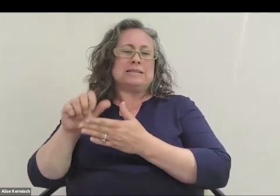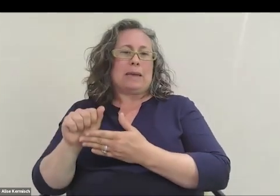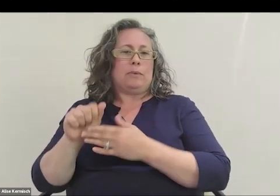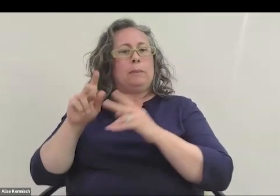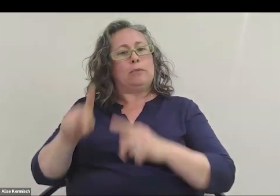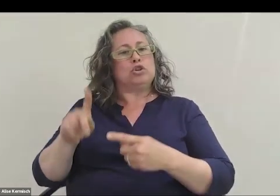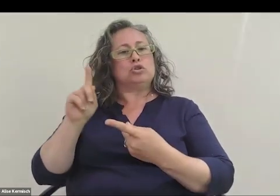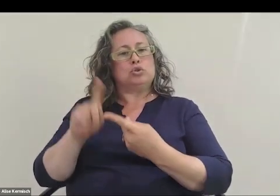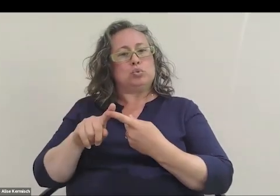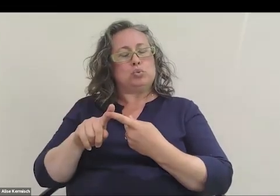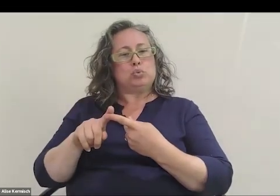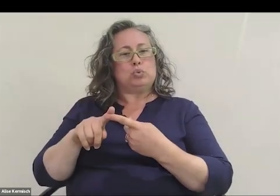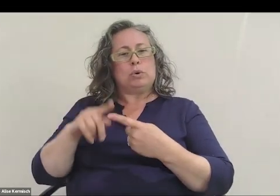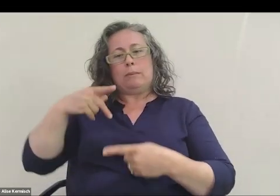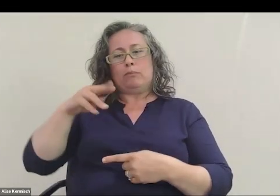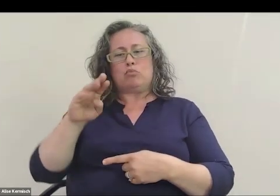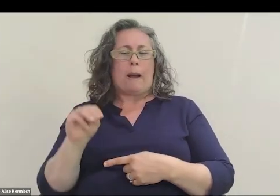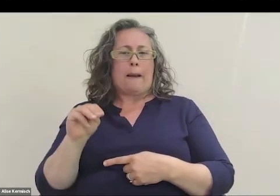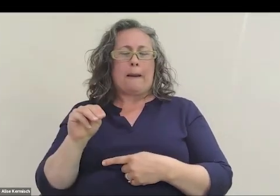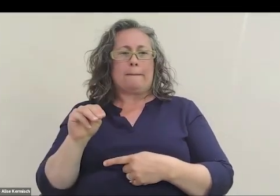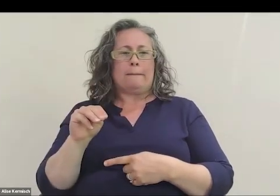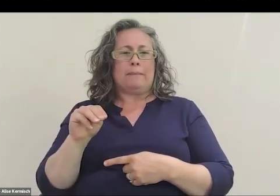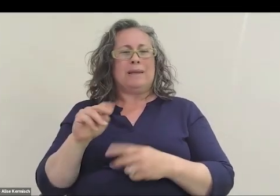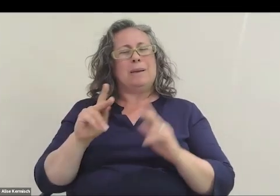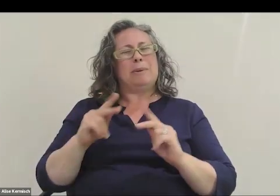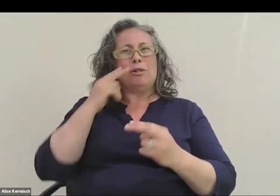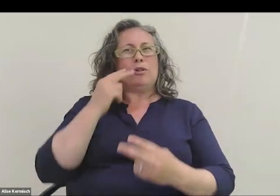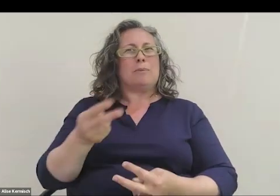a pity date. People look back on some of these moments in their life and cringe.